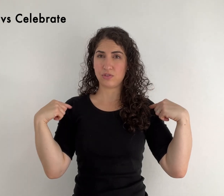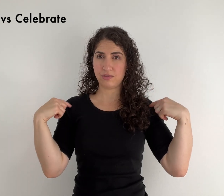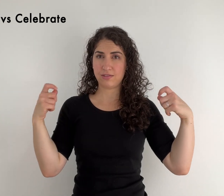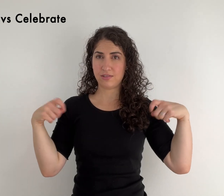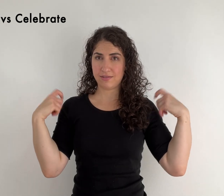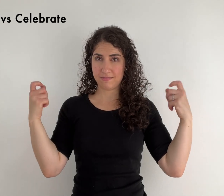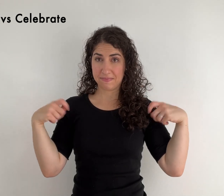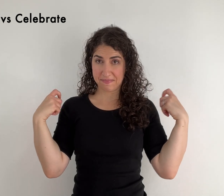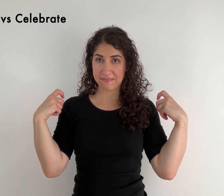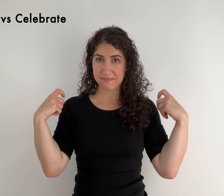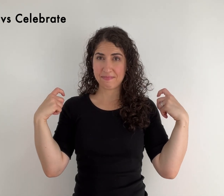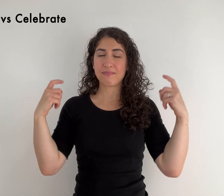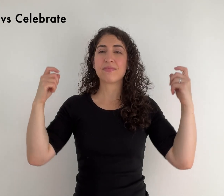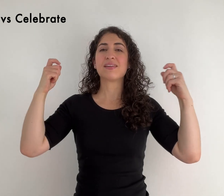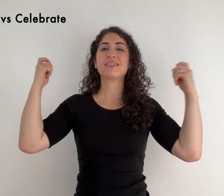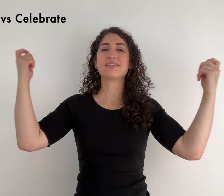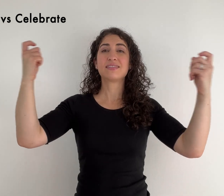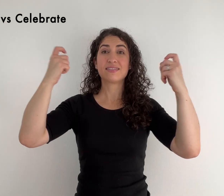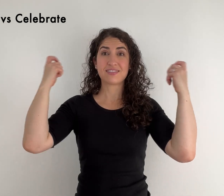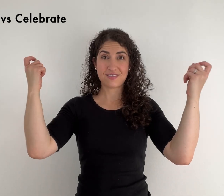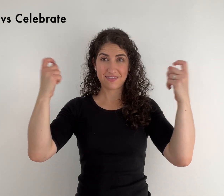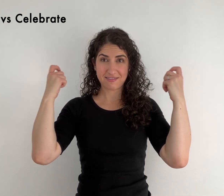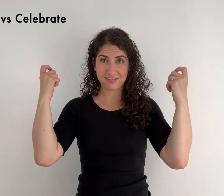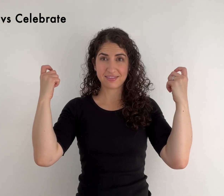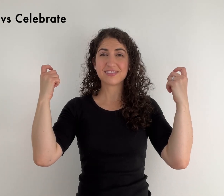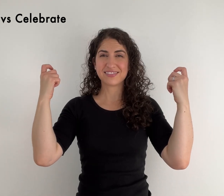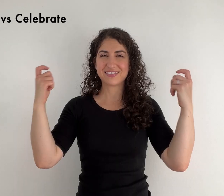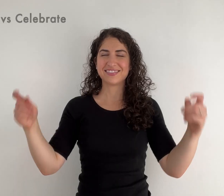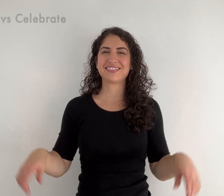GYM at the shoulders, CELEBRATE up in the air.